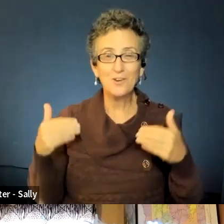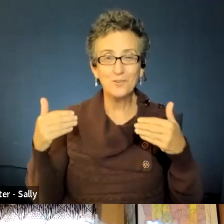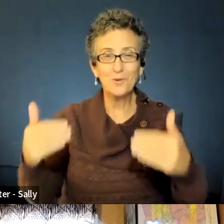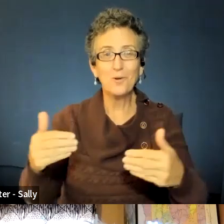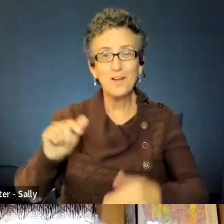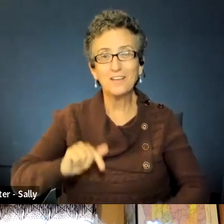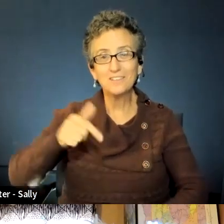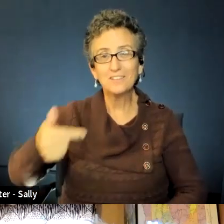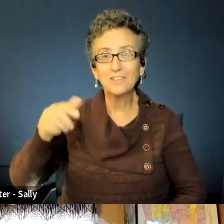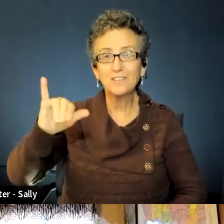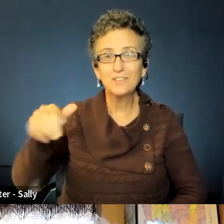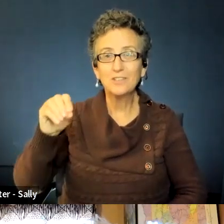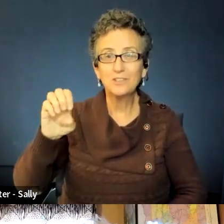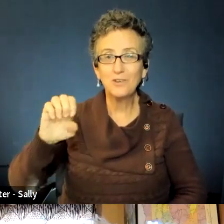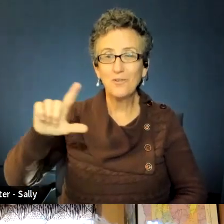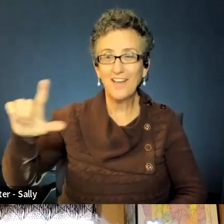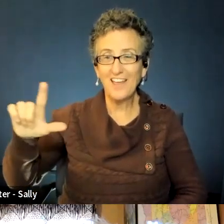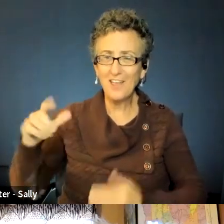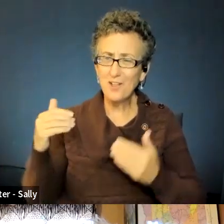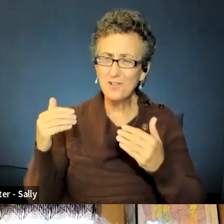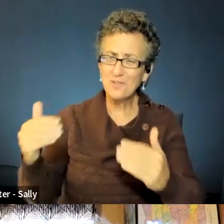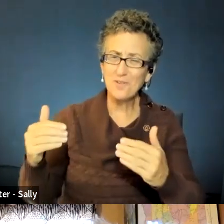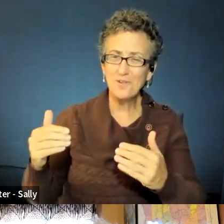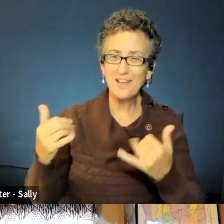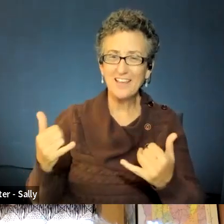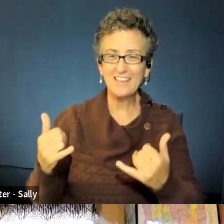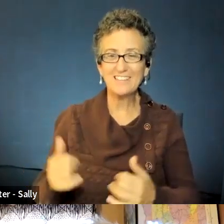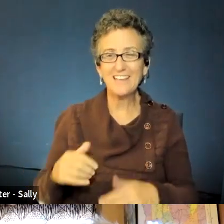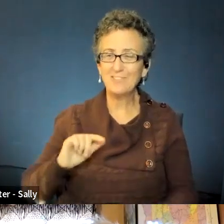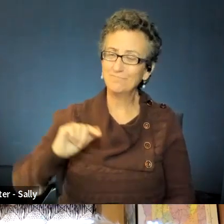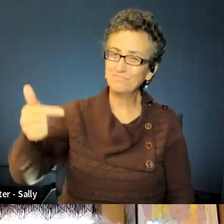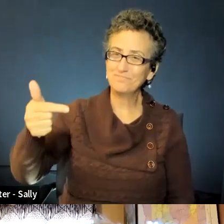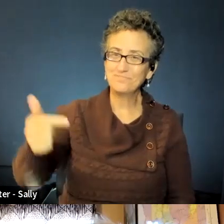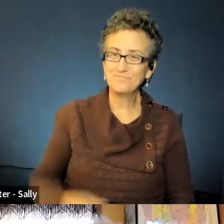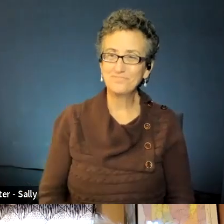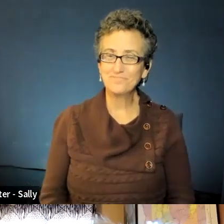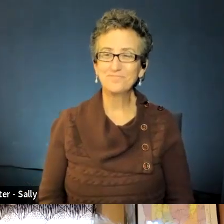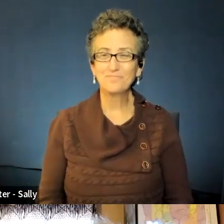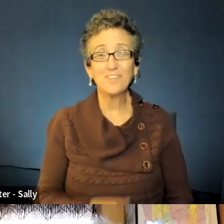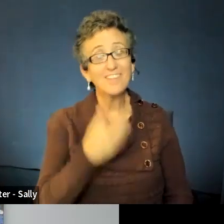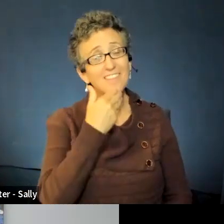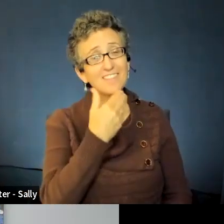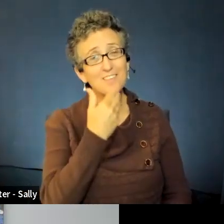Remember if you join in the conversation today, to try to please keep the background noise to a minimum so that we can hear you all very clearly.